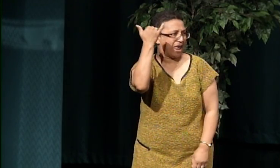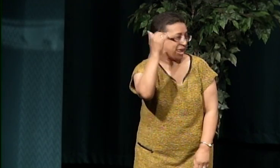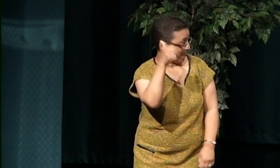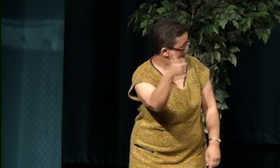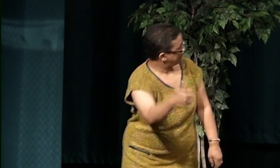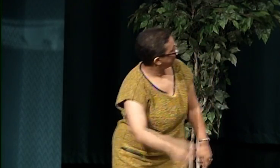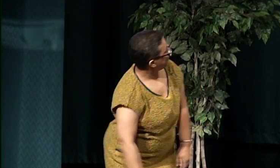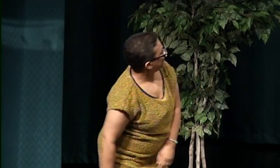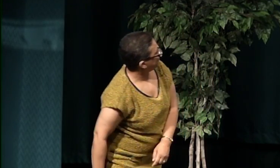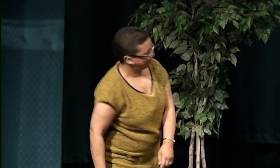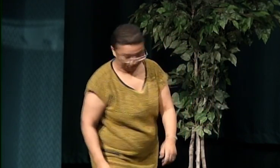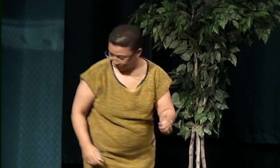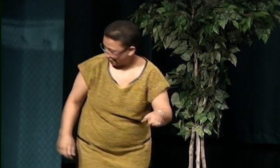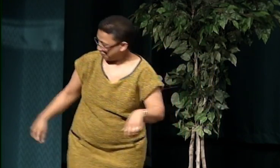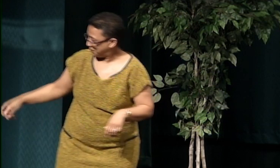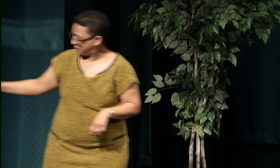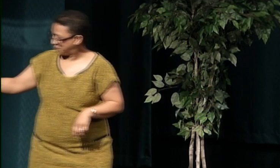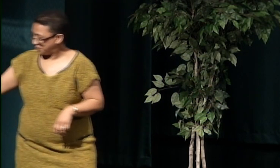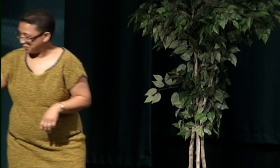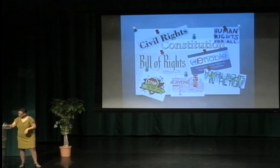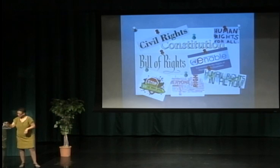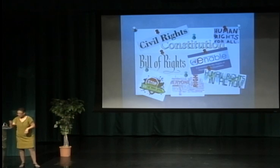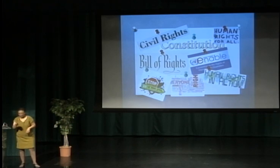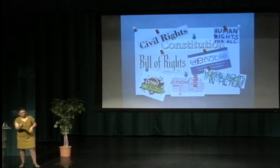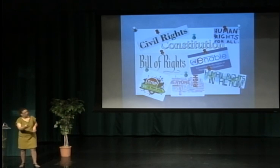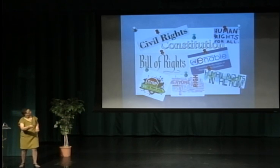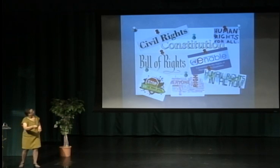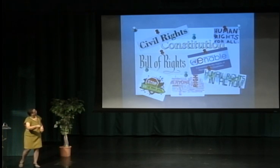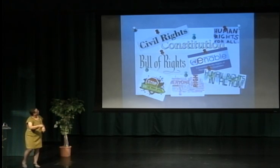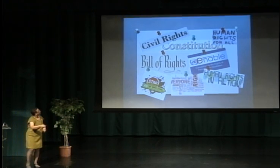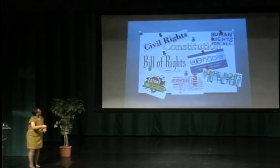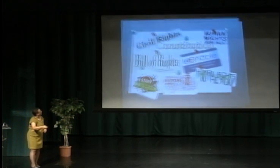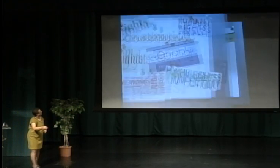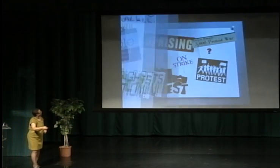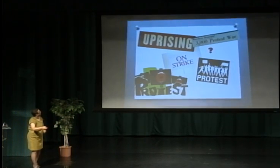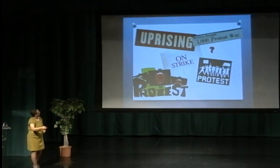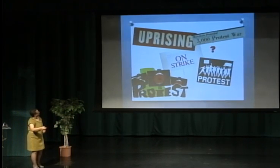You have to explain to them why these things happened.